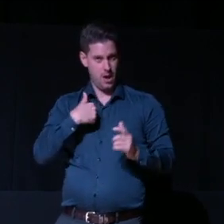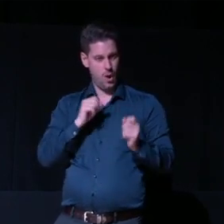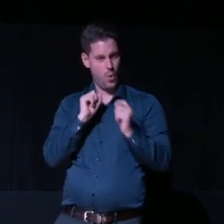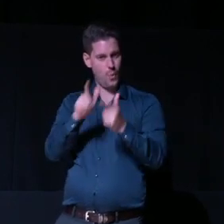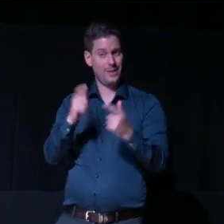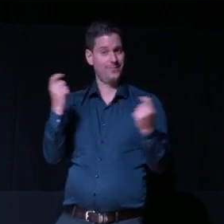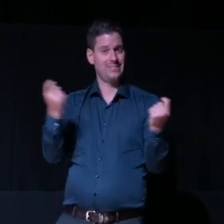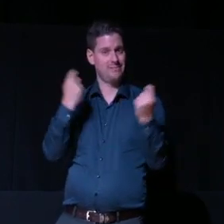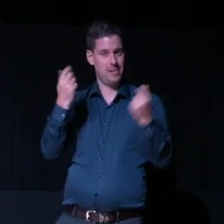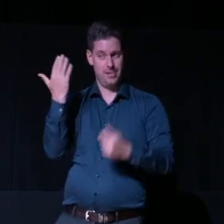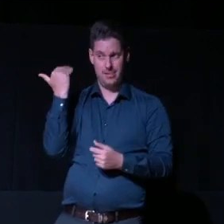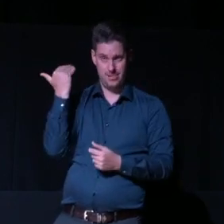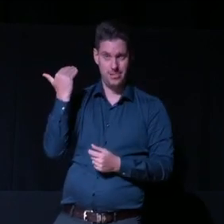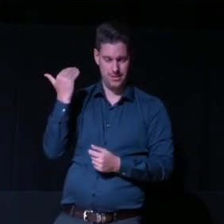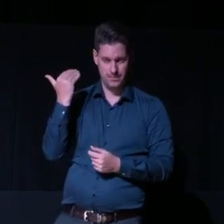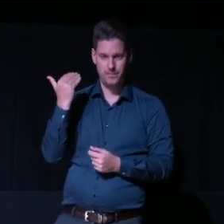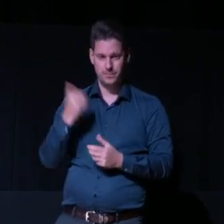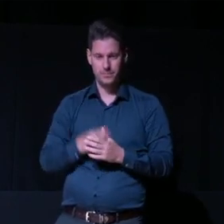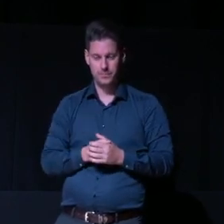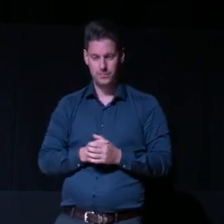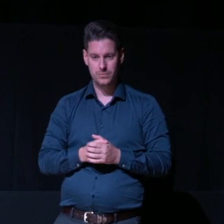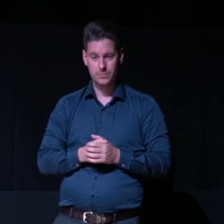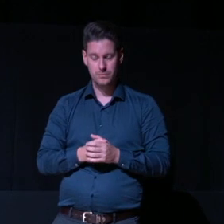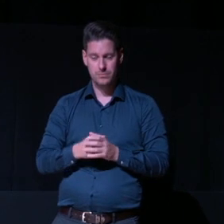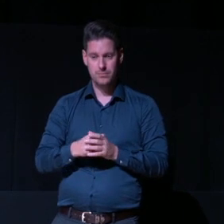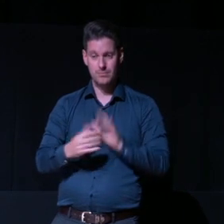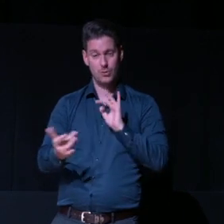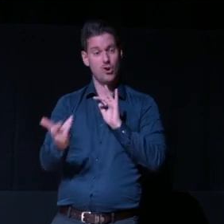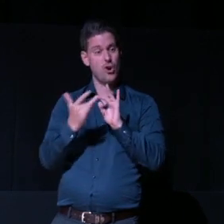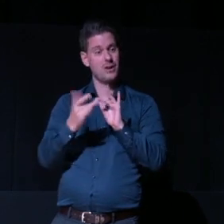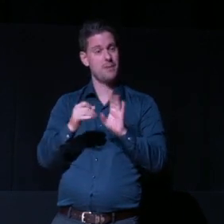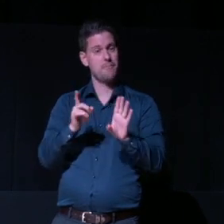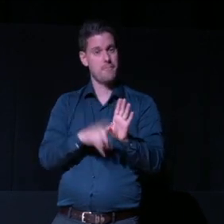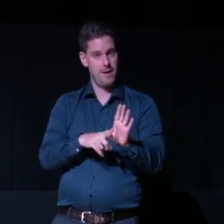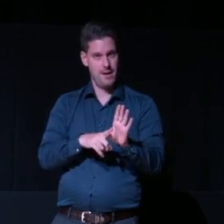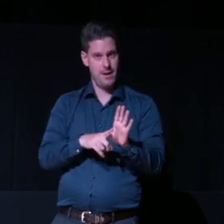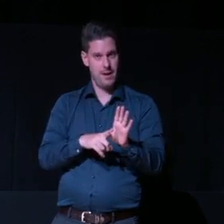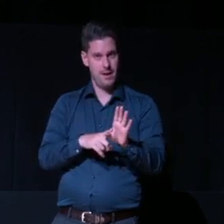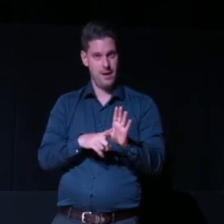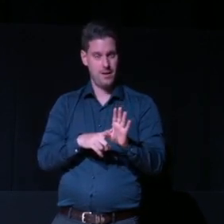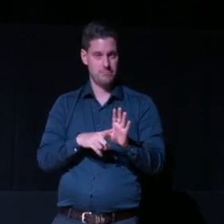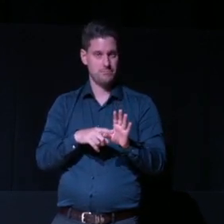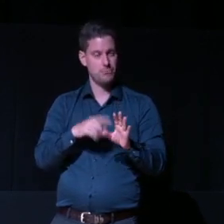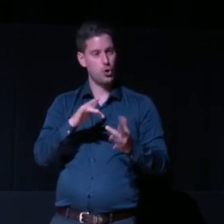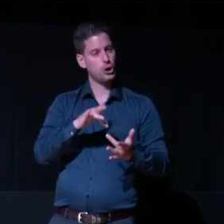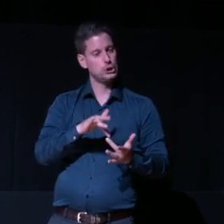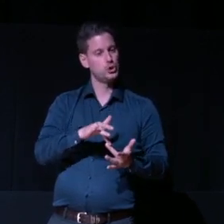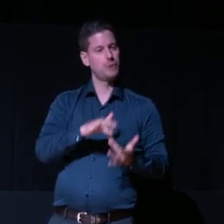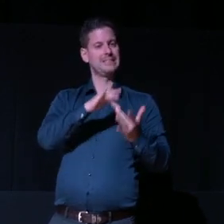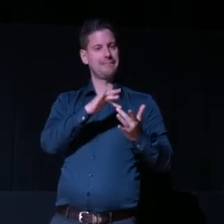recently and was directly contacted by a member of the conservative media who wanted to know